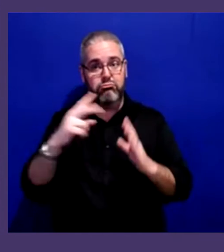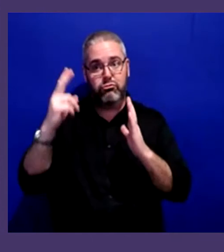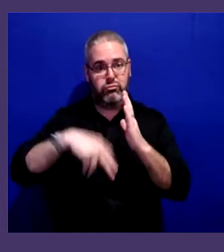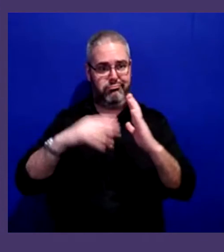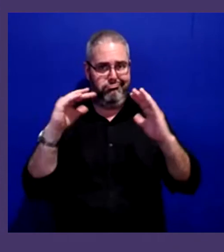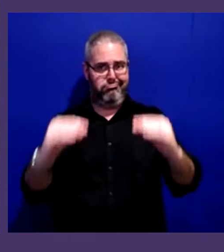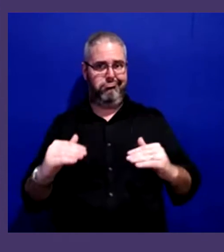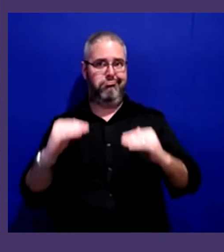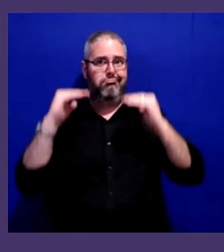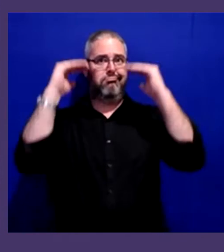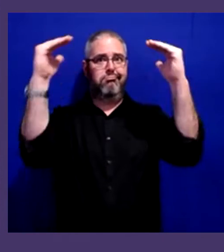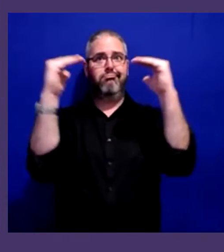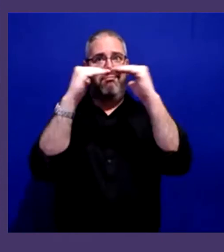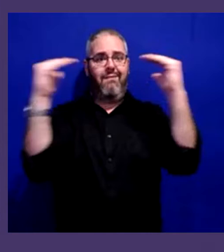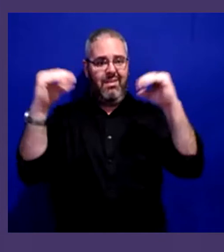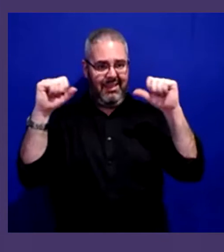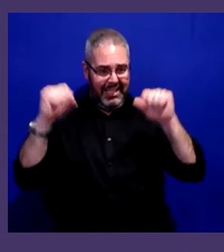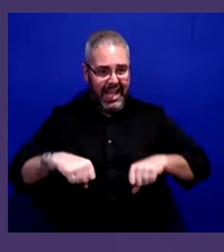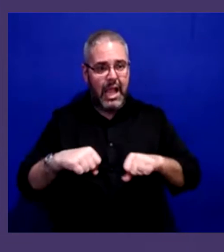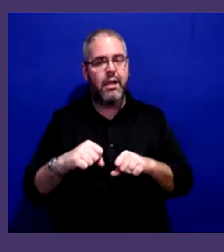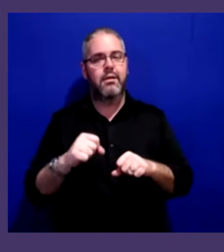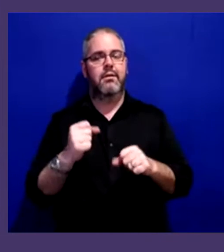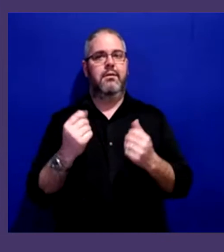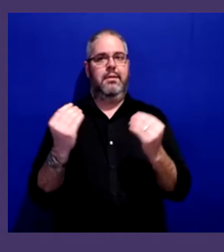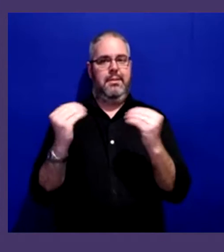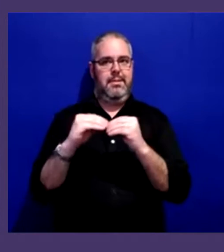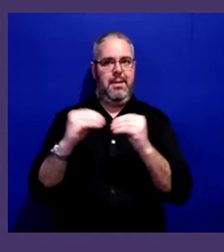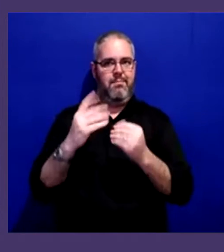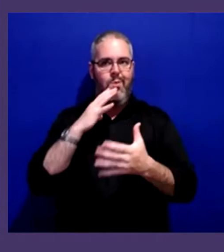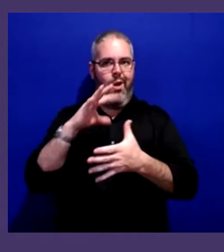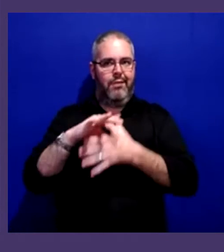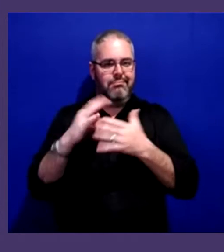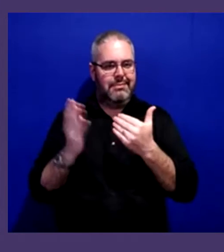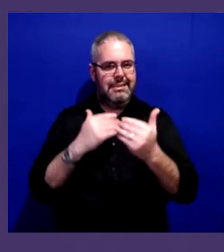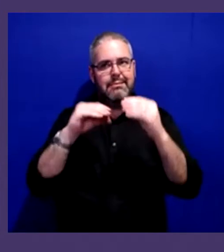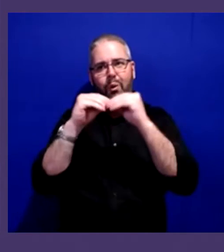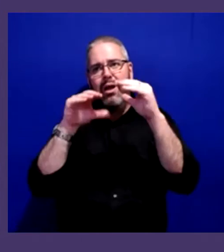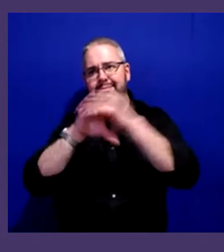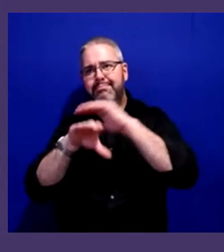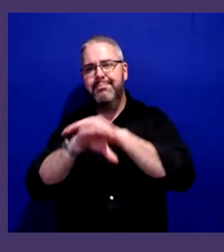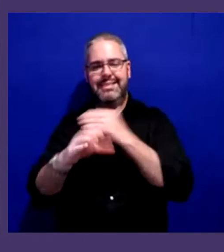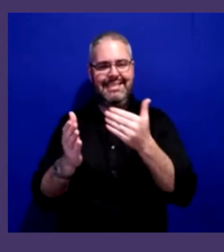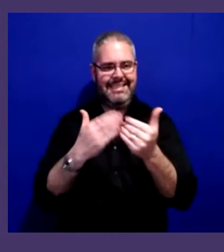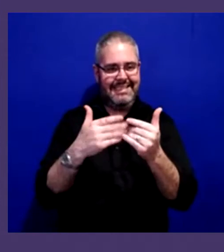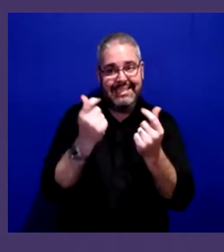it's still makes content much more accessible, easy to understand, and faster to grasp if we keep